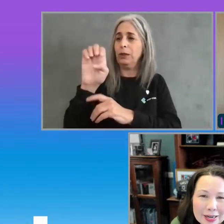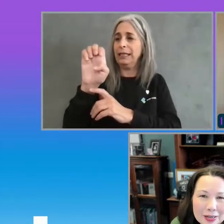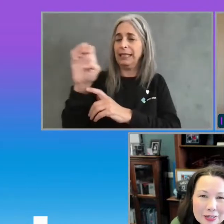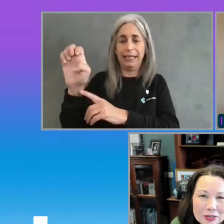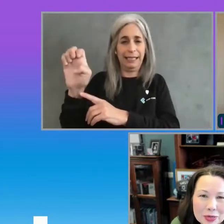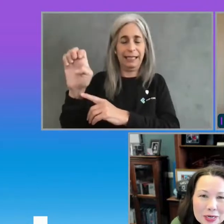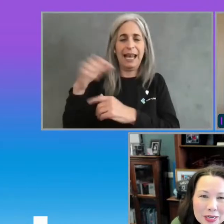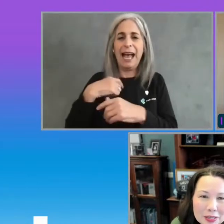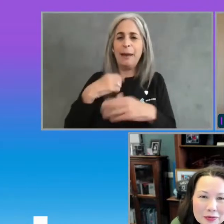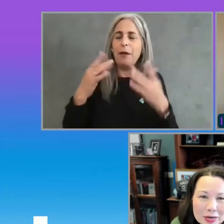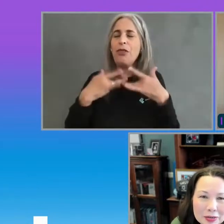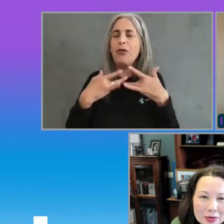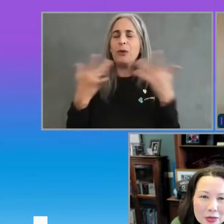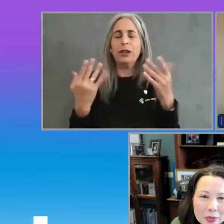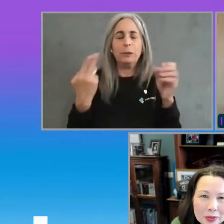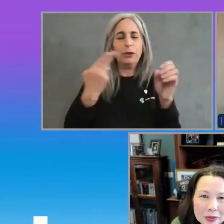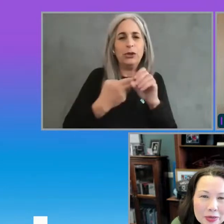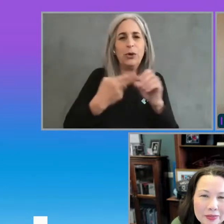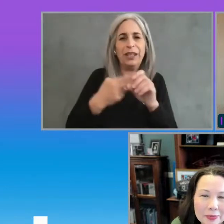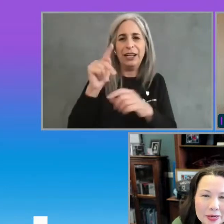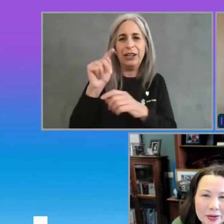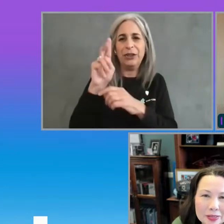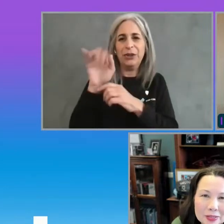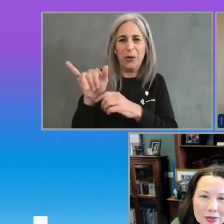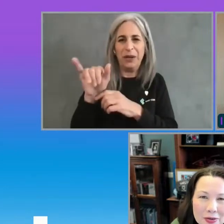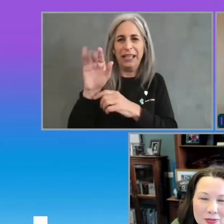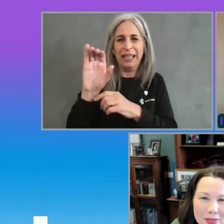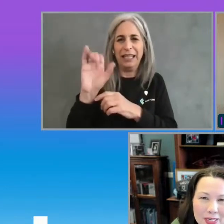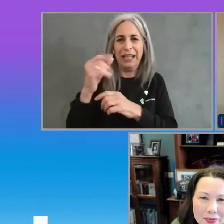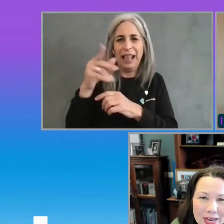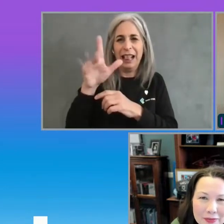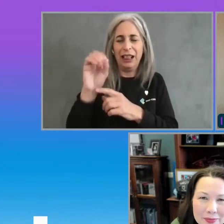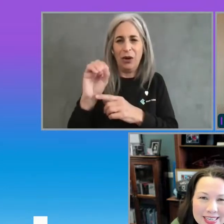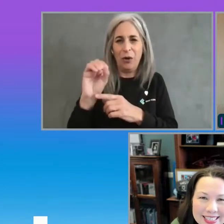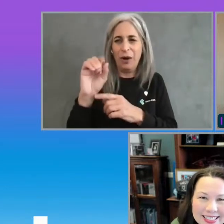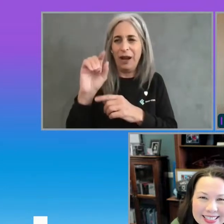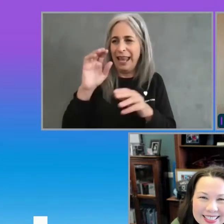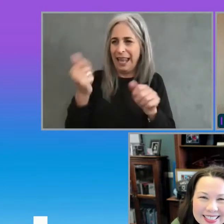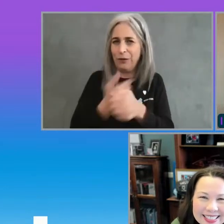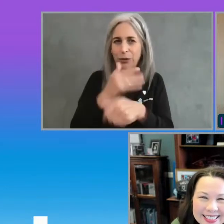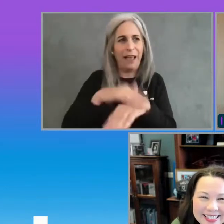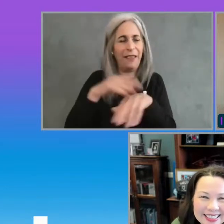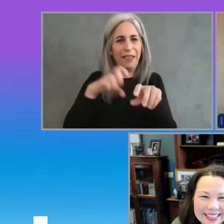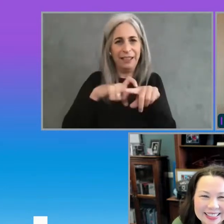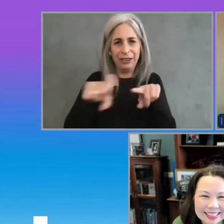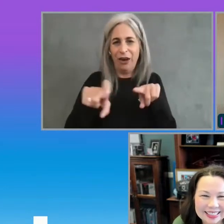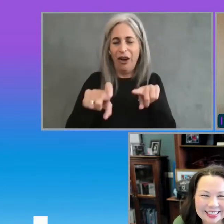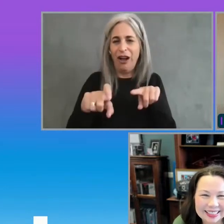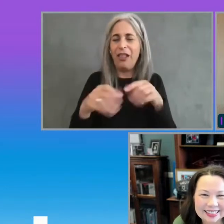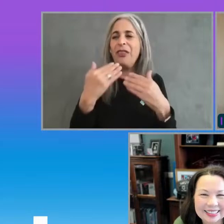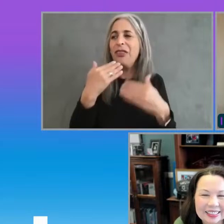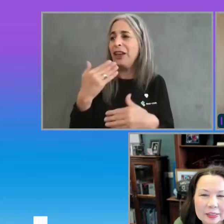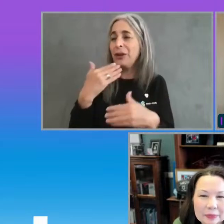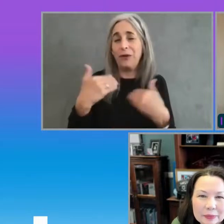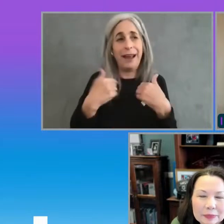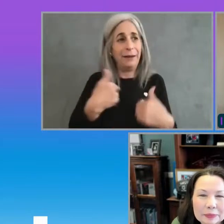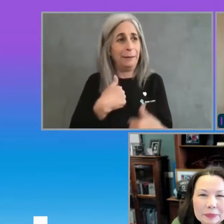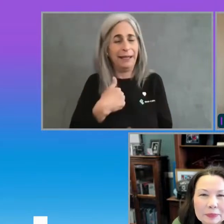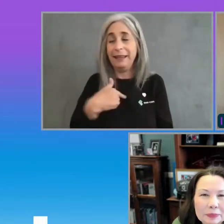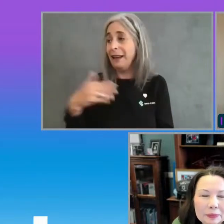am thrilled to be joining the great Tony Coelho and everybody on this call. So thanks for having me.